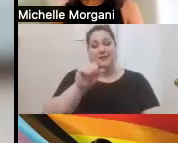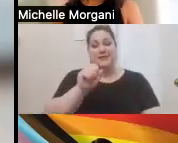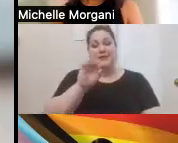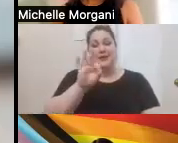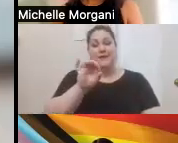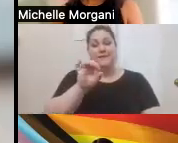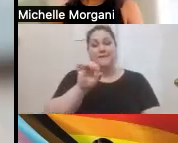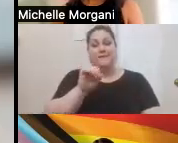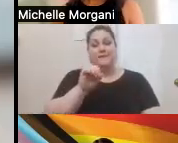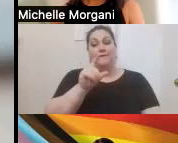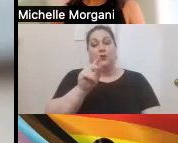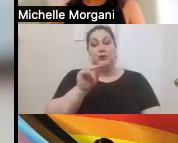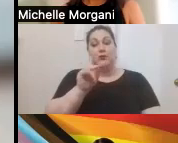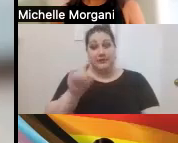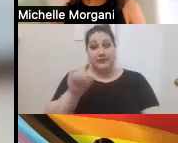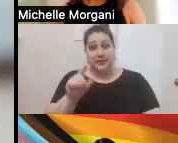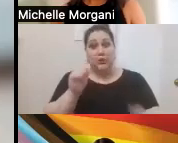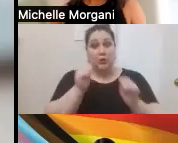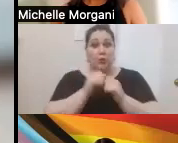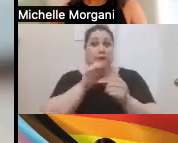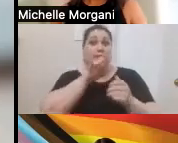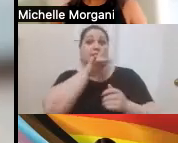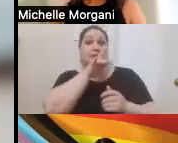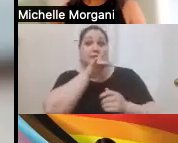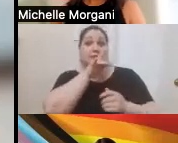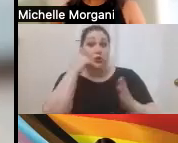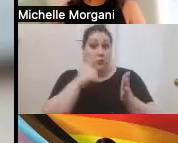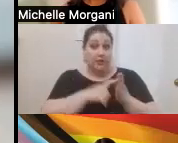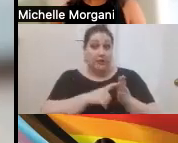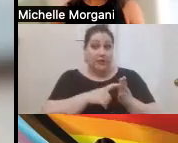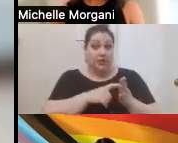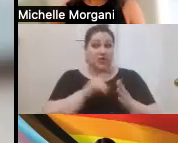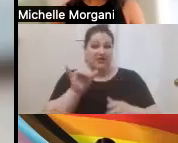that, that is very frequently important.